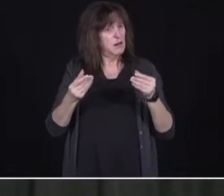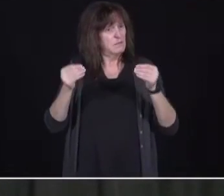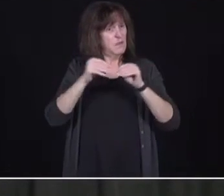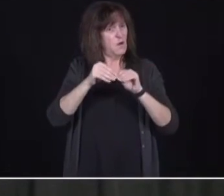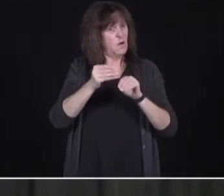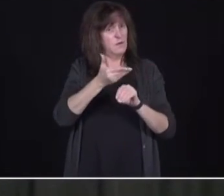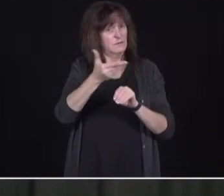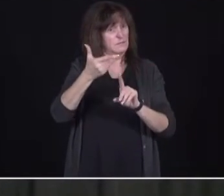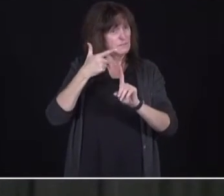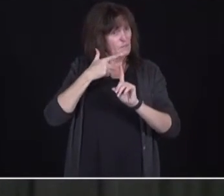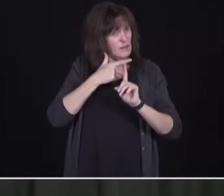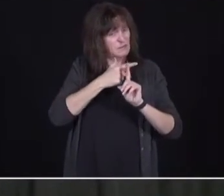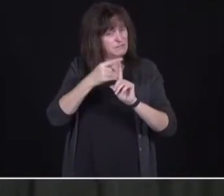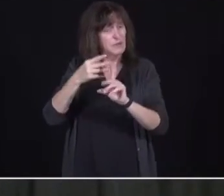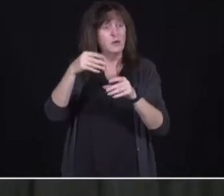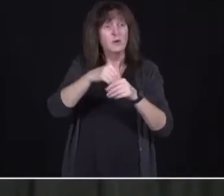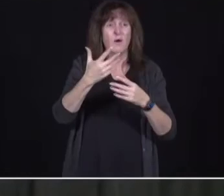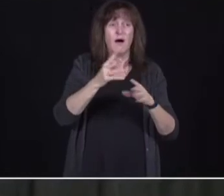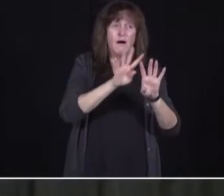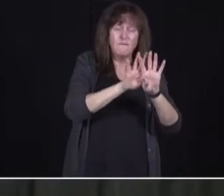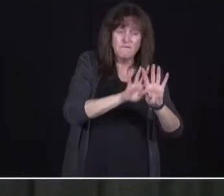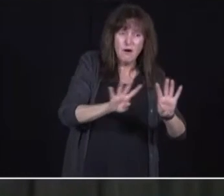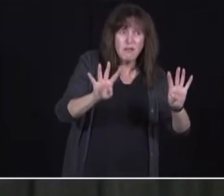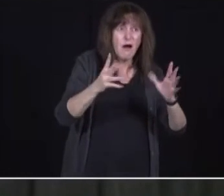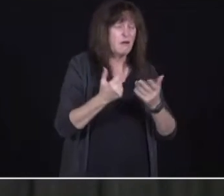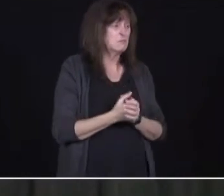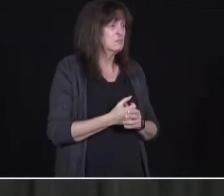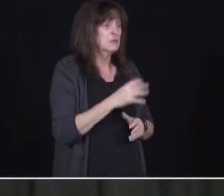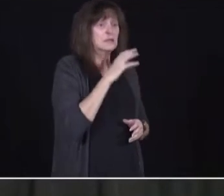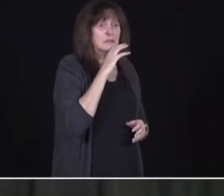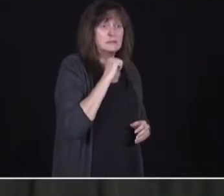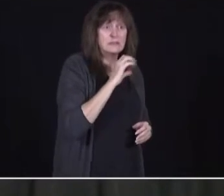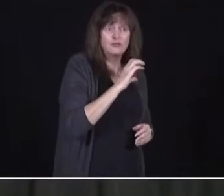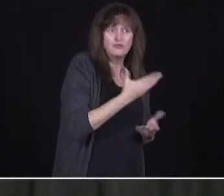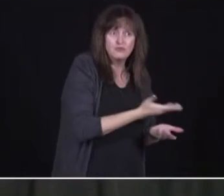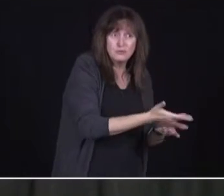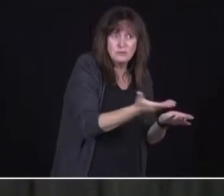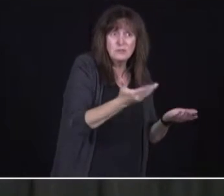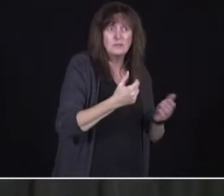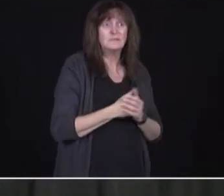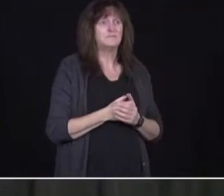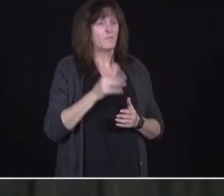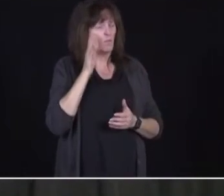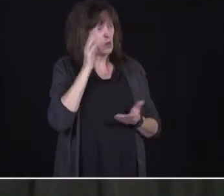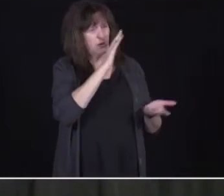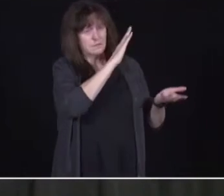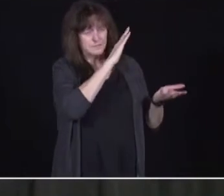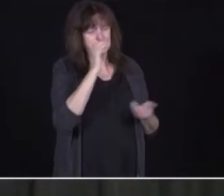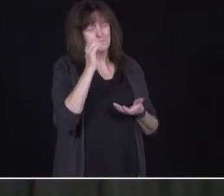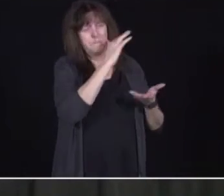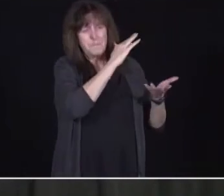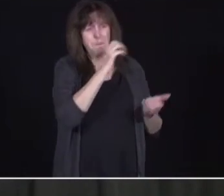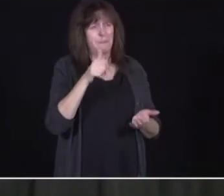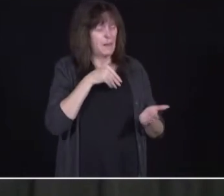Over the next few months, millions of doses will arrive. And we are ready.